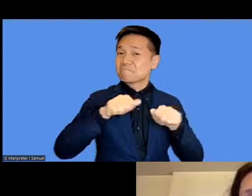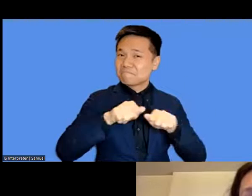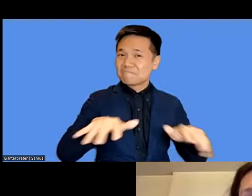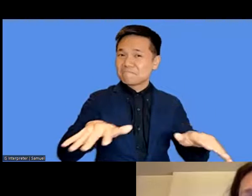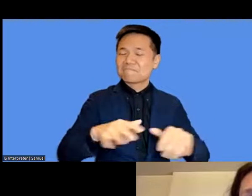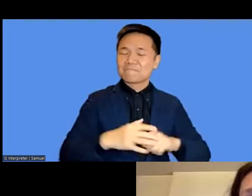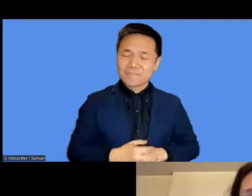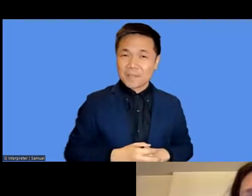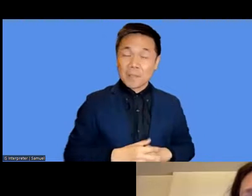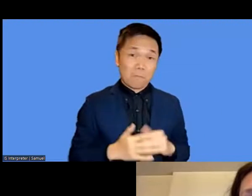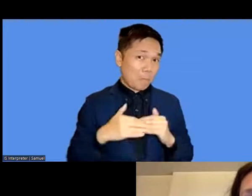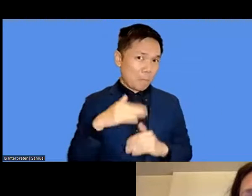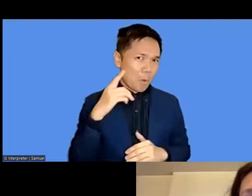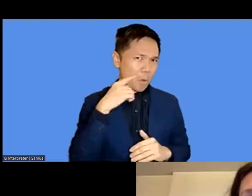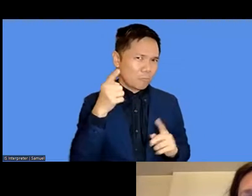some of the important questions that were brought up, different estimates.